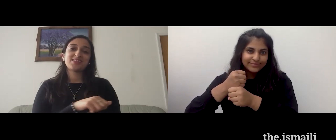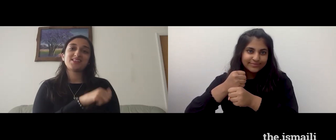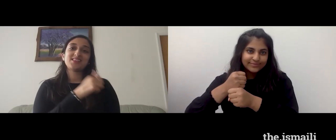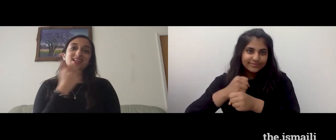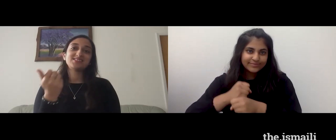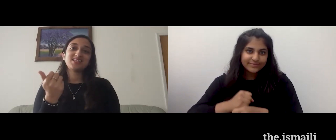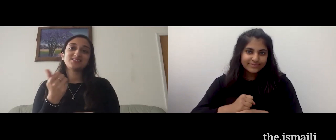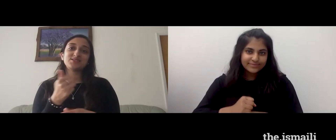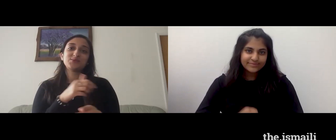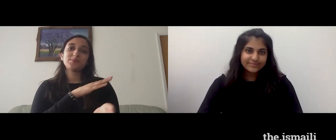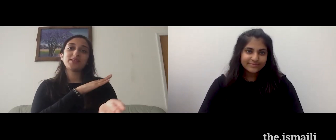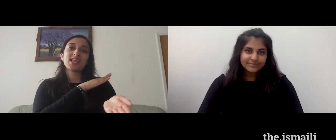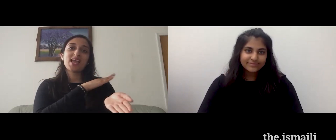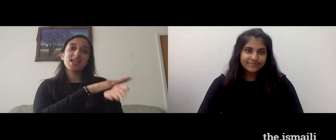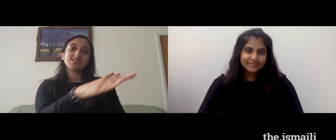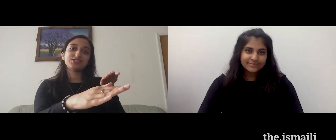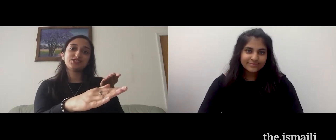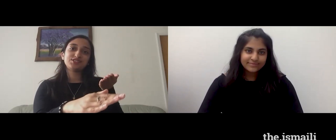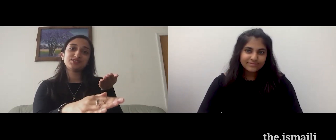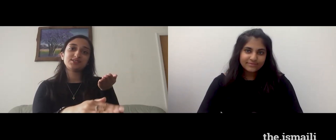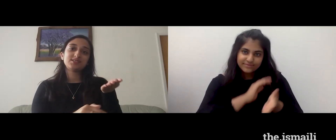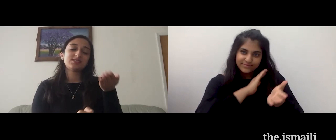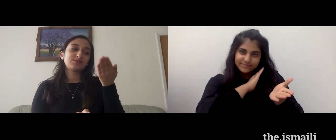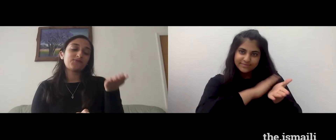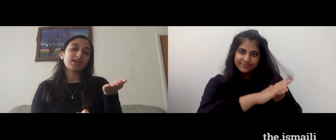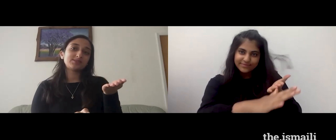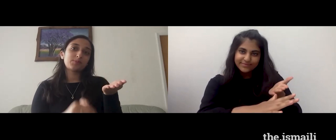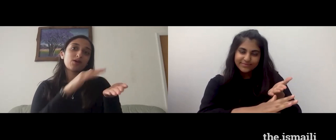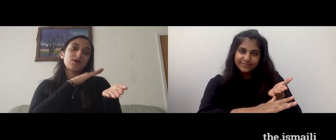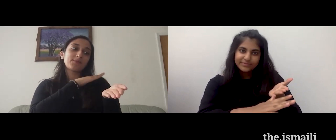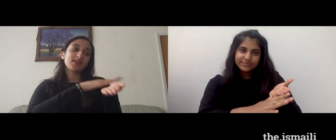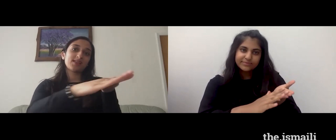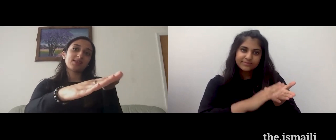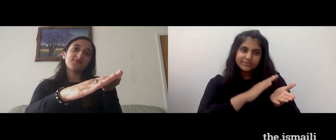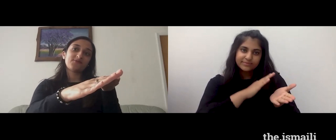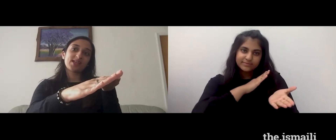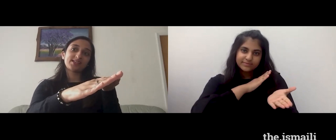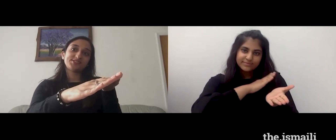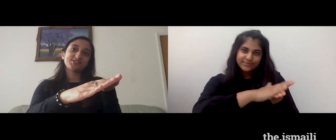The next letter will be “H” so flat palm and then H